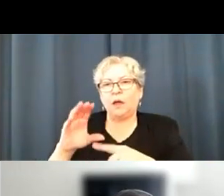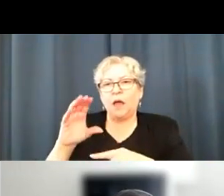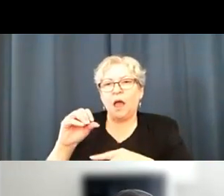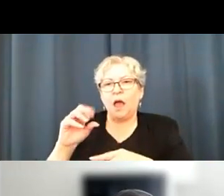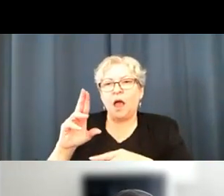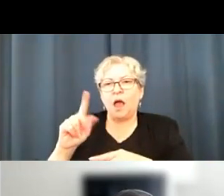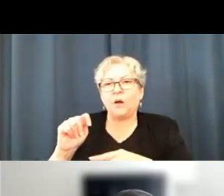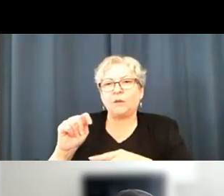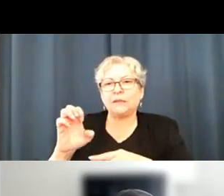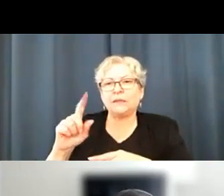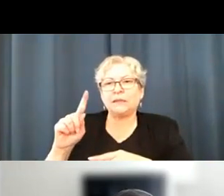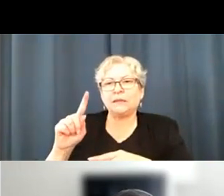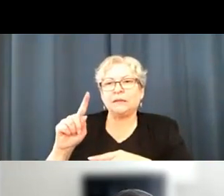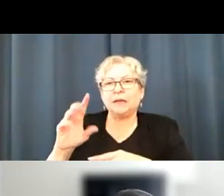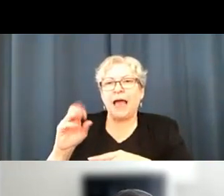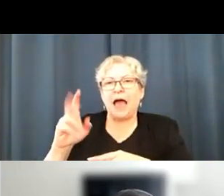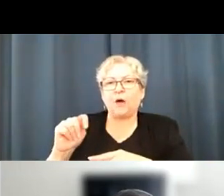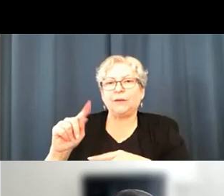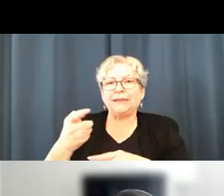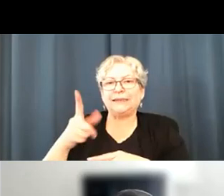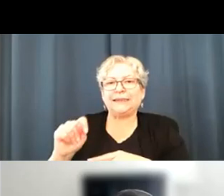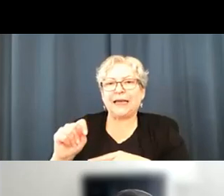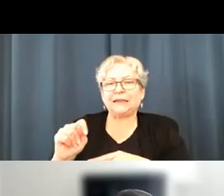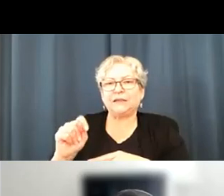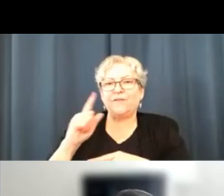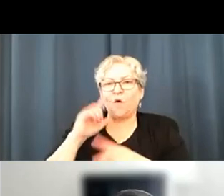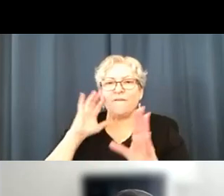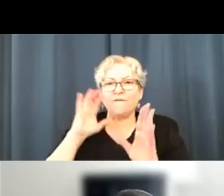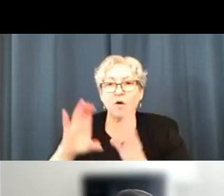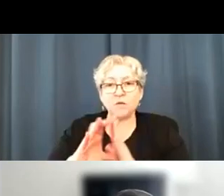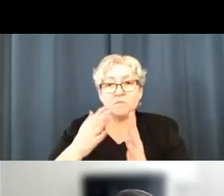is it better with as much descriptive text as possible